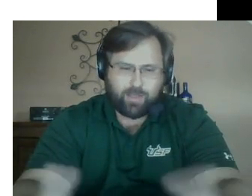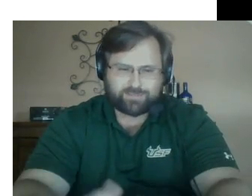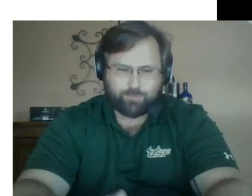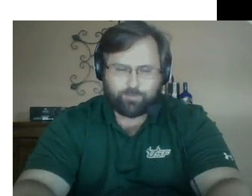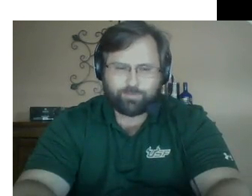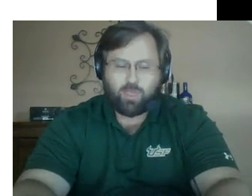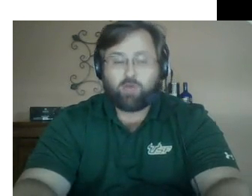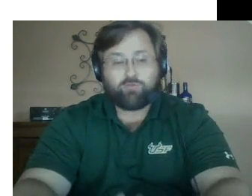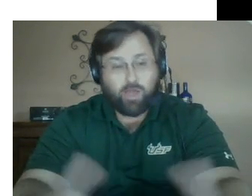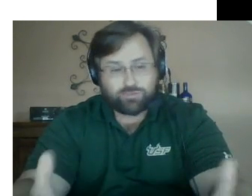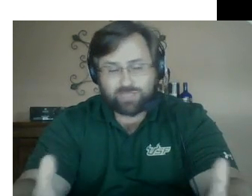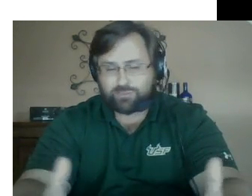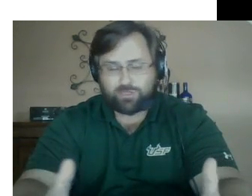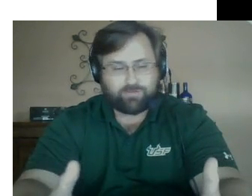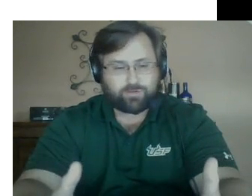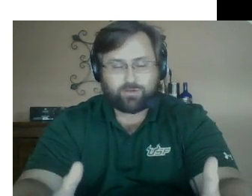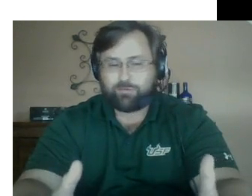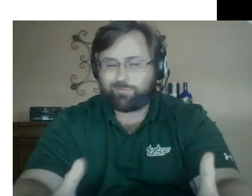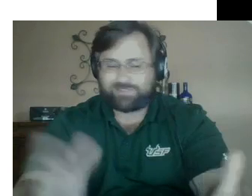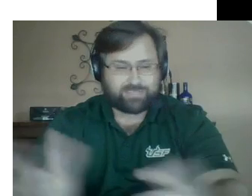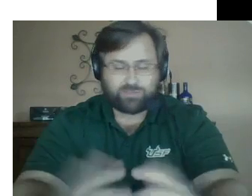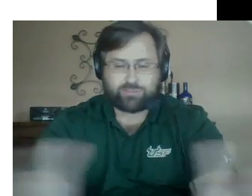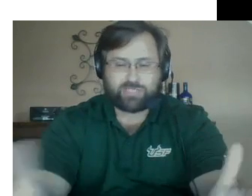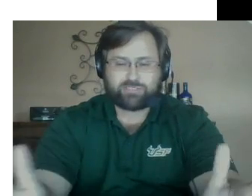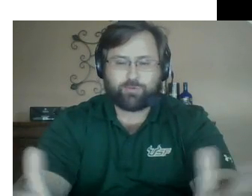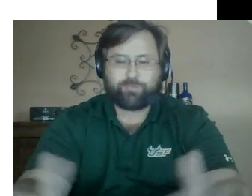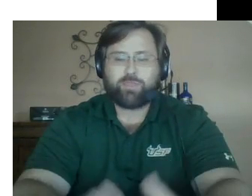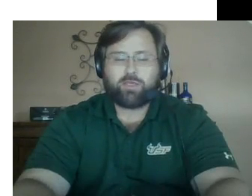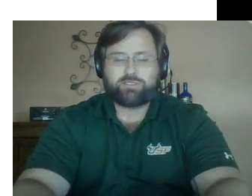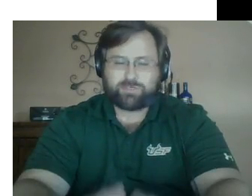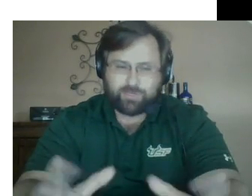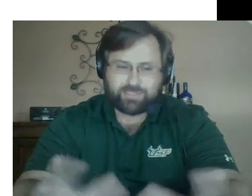possible for other signers however the signs are interchangeable so it really